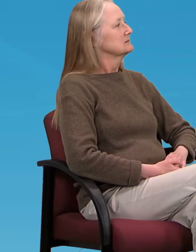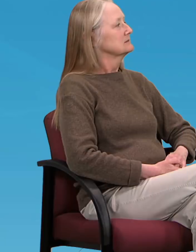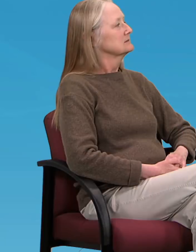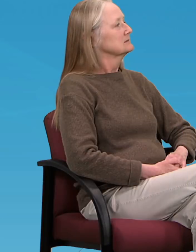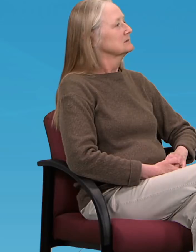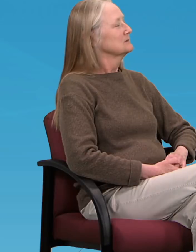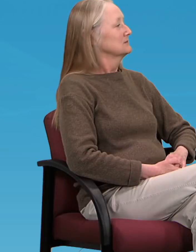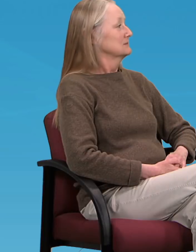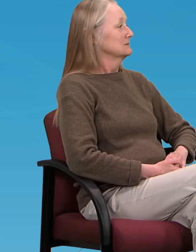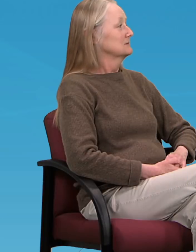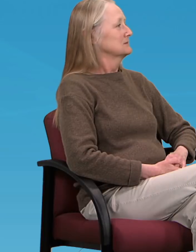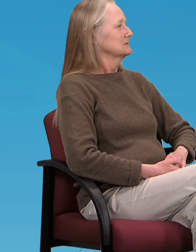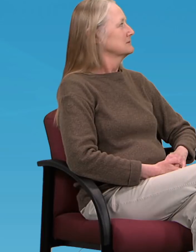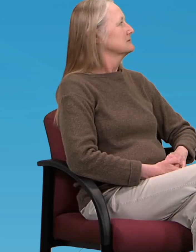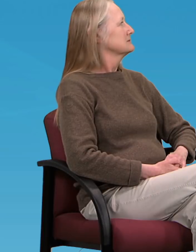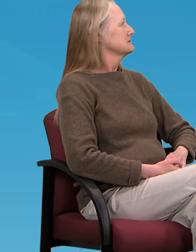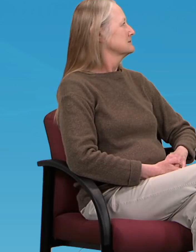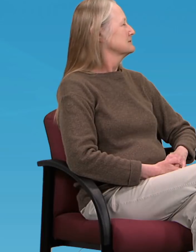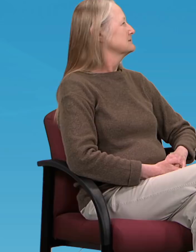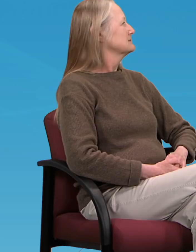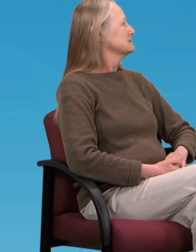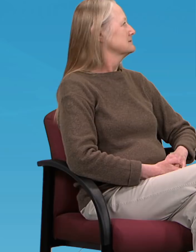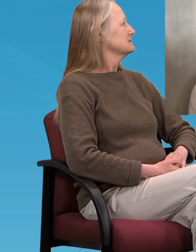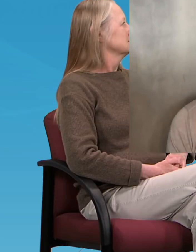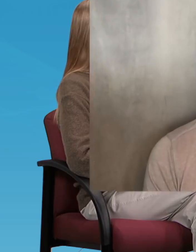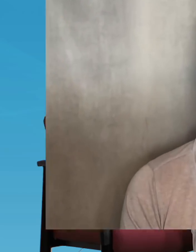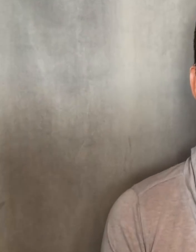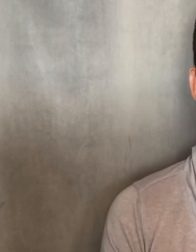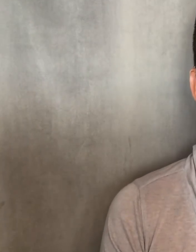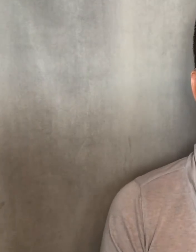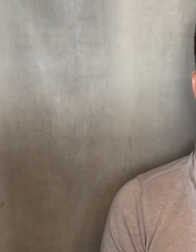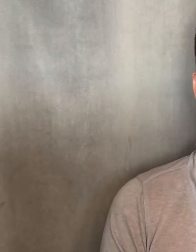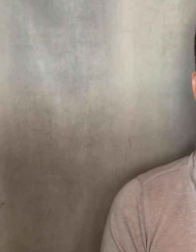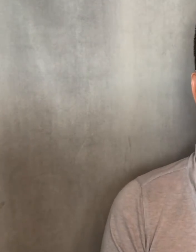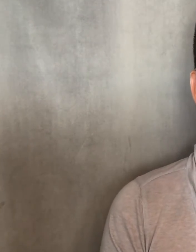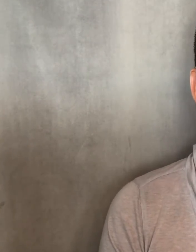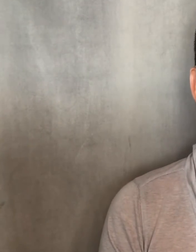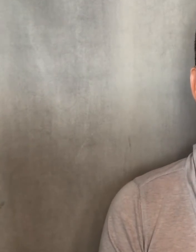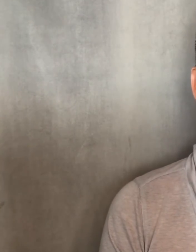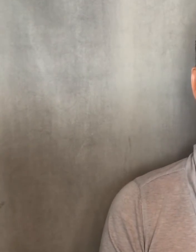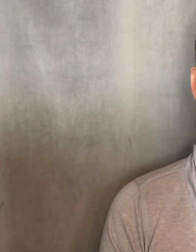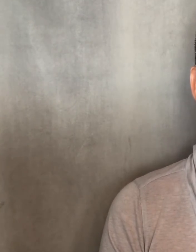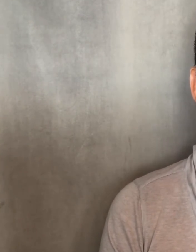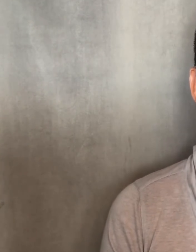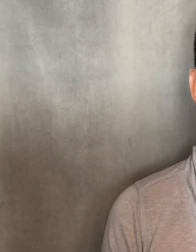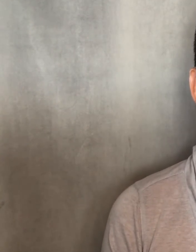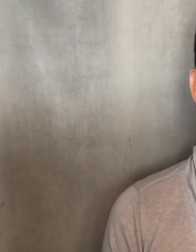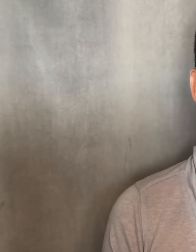Now we have another question from the audience. I'm a teacher and had a situation